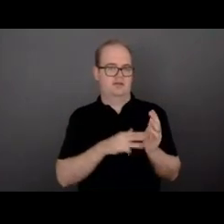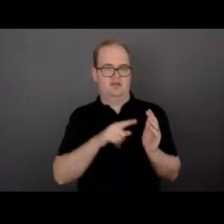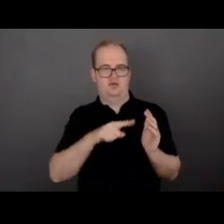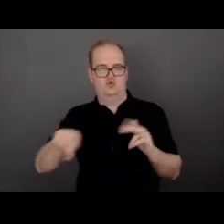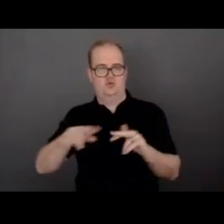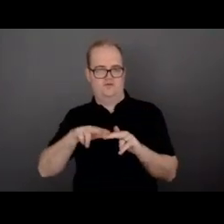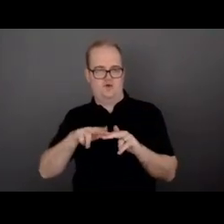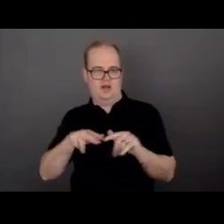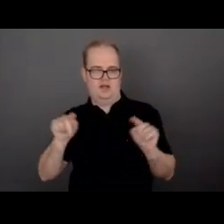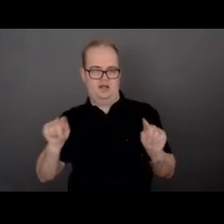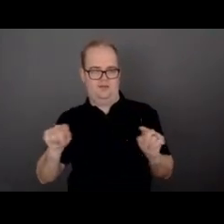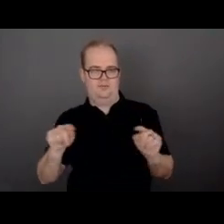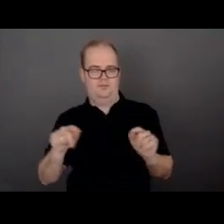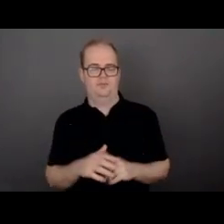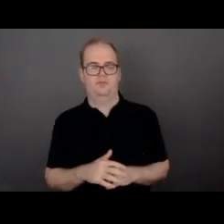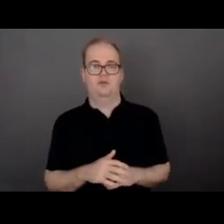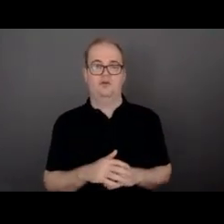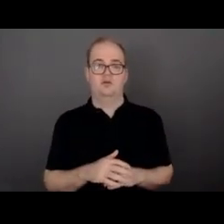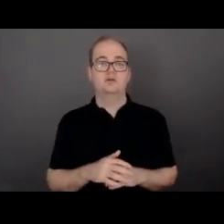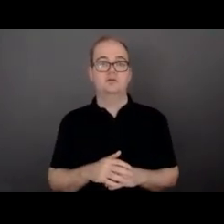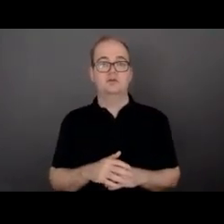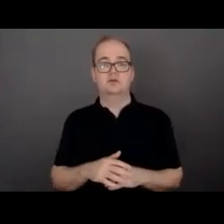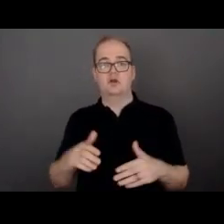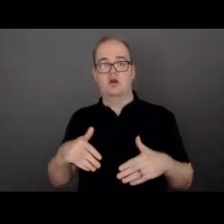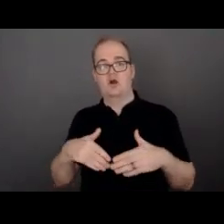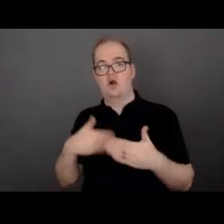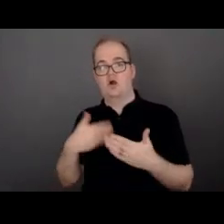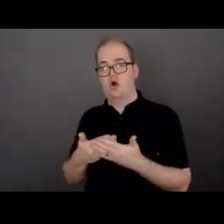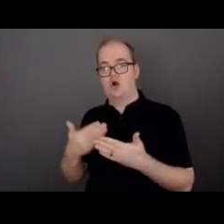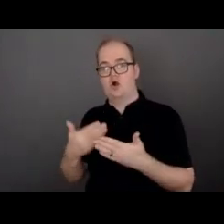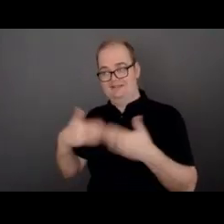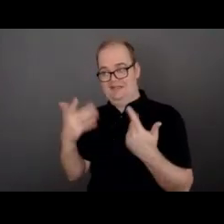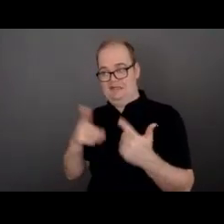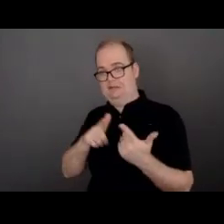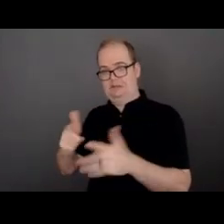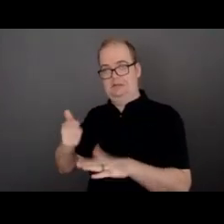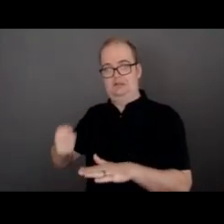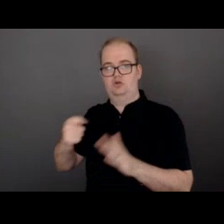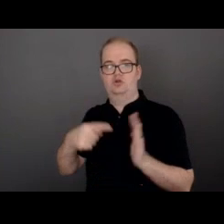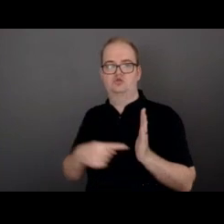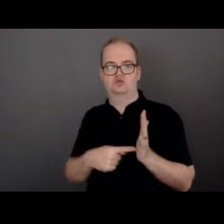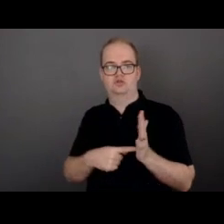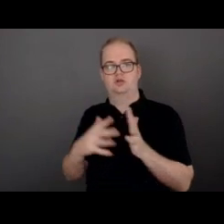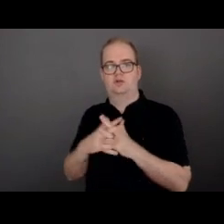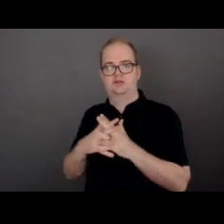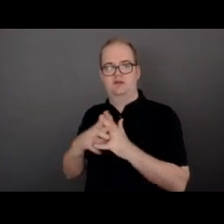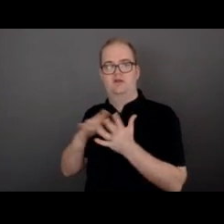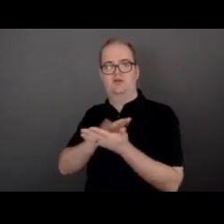So on the day of court is Tuesday, Wednesday, Thursday those are the days they have DV court